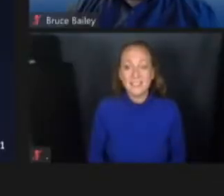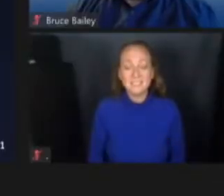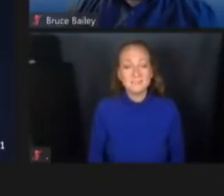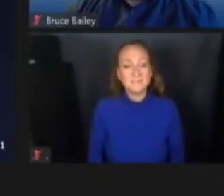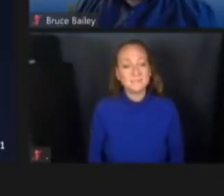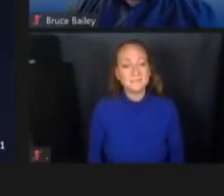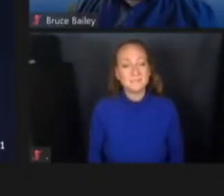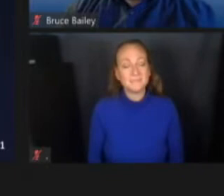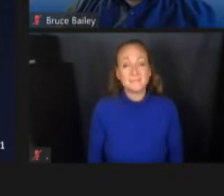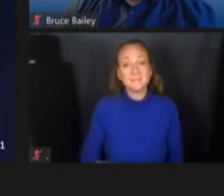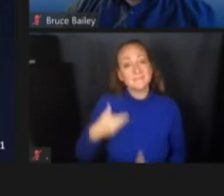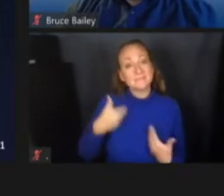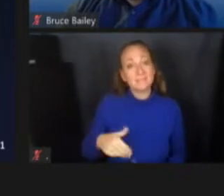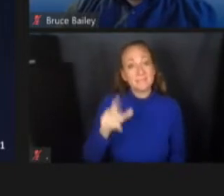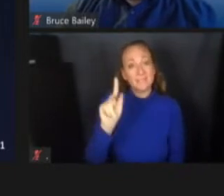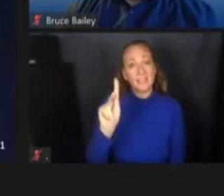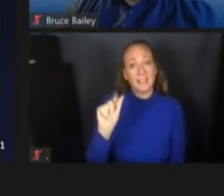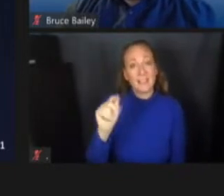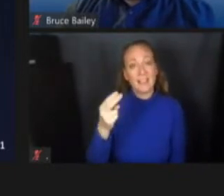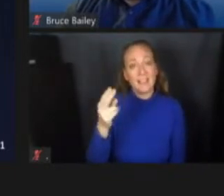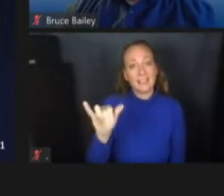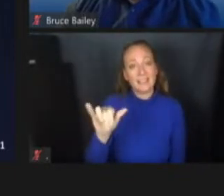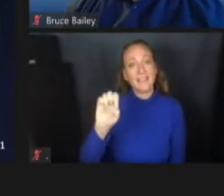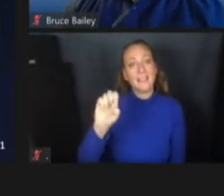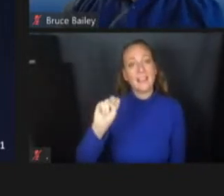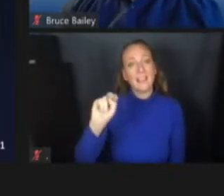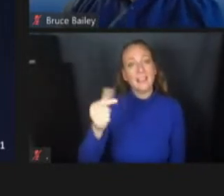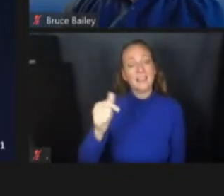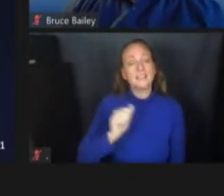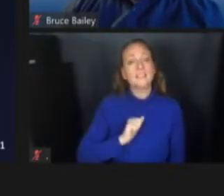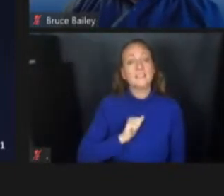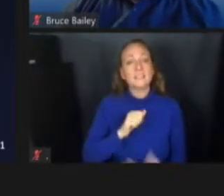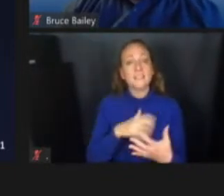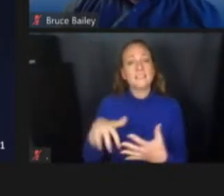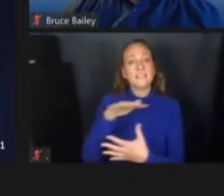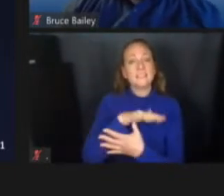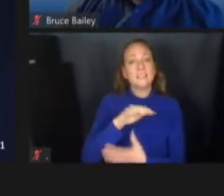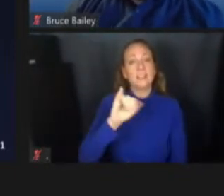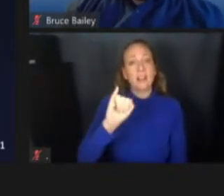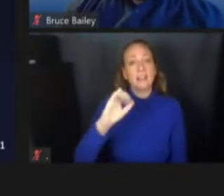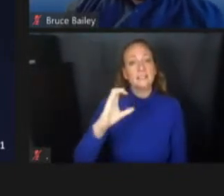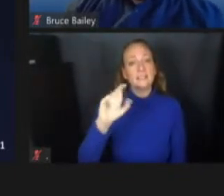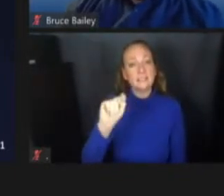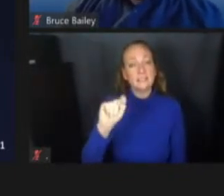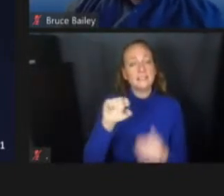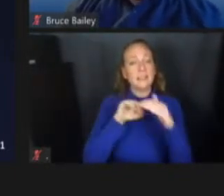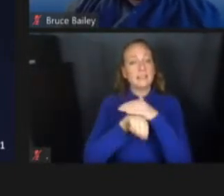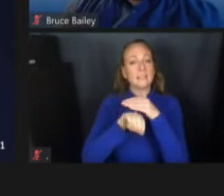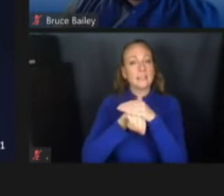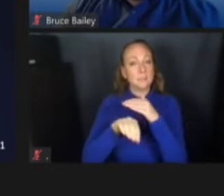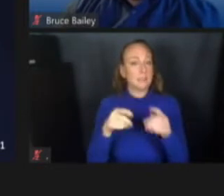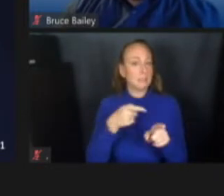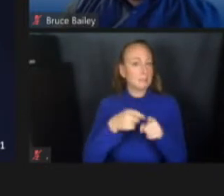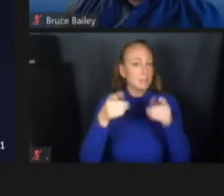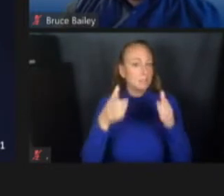I'm Kathy Eng, and I am a senior ICT accessibility specialist with the U.S Access Board.